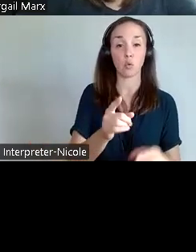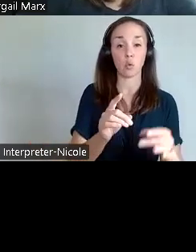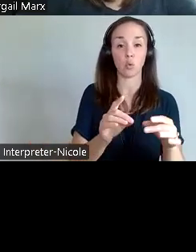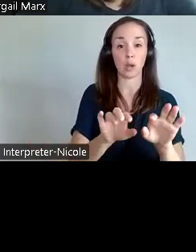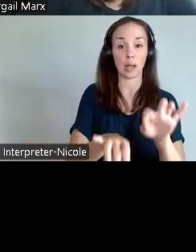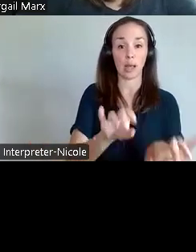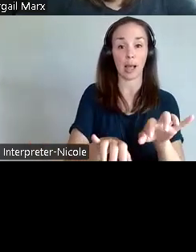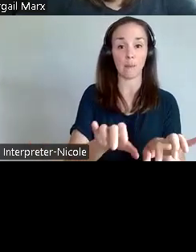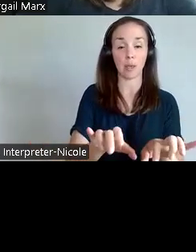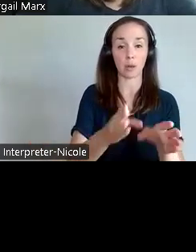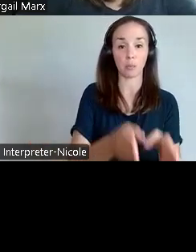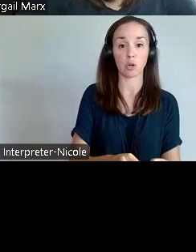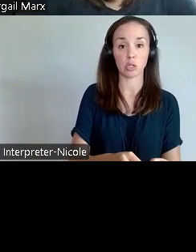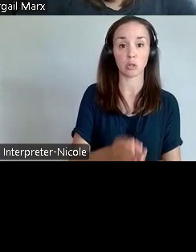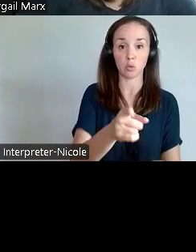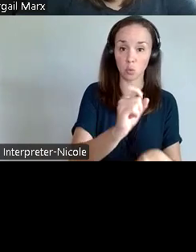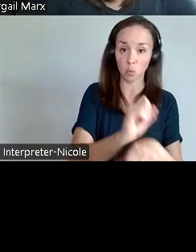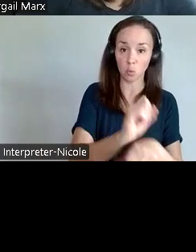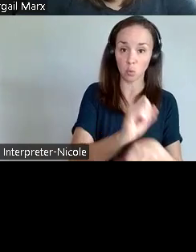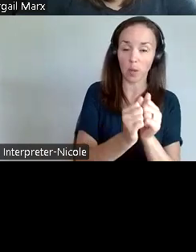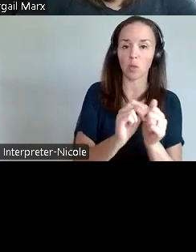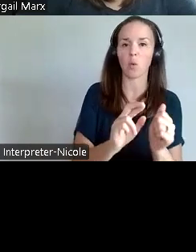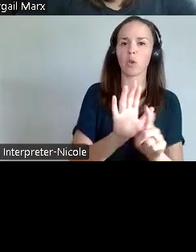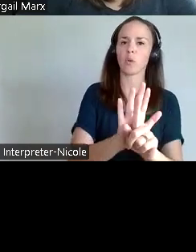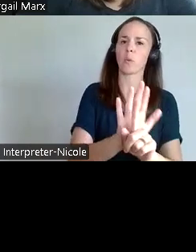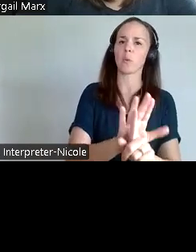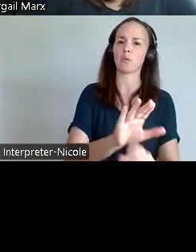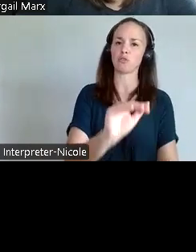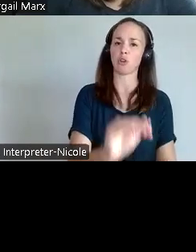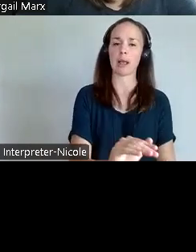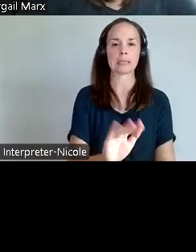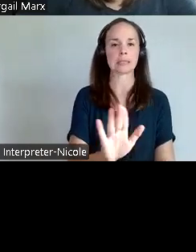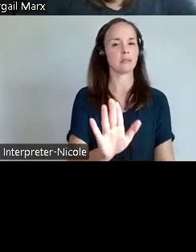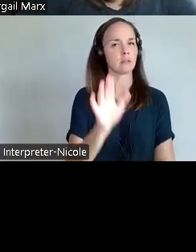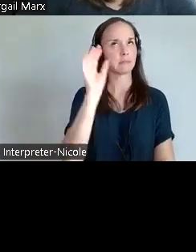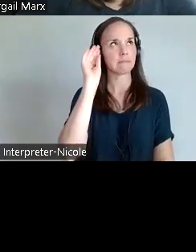or your own child, keep in mind just privacy and make sure you're keeping out some of those